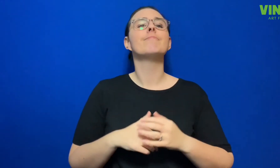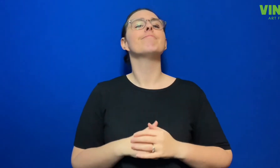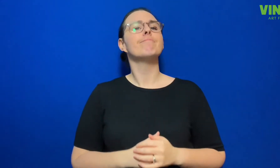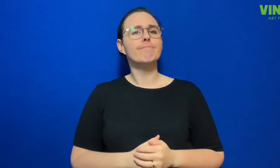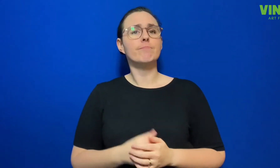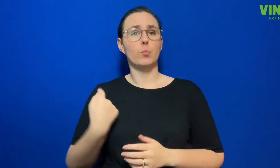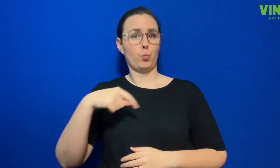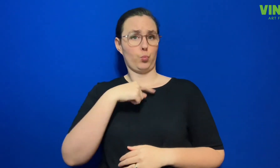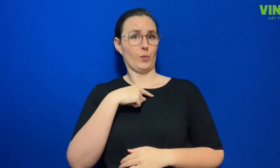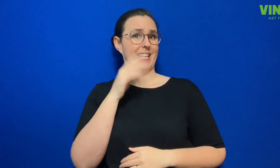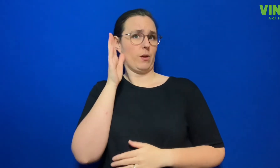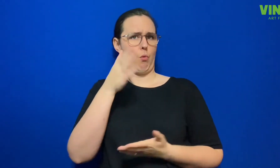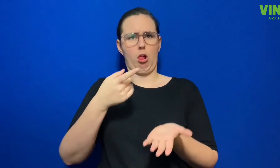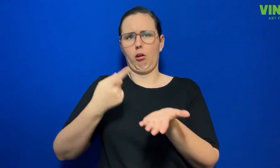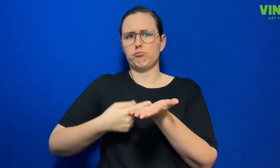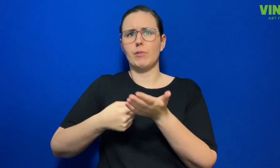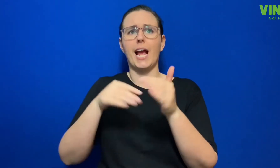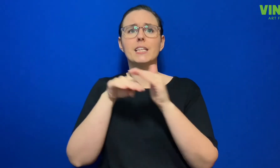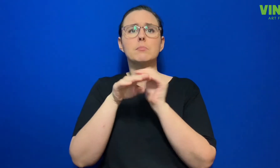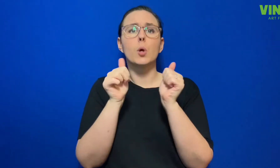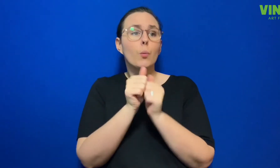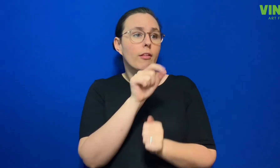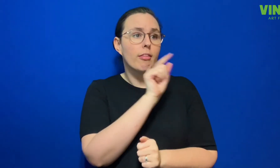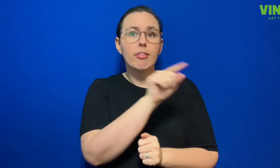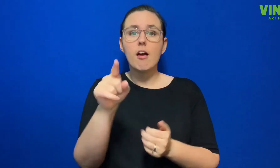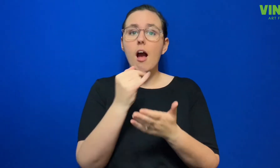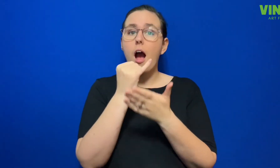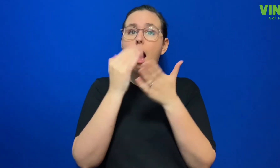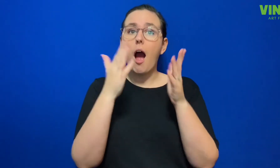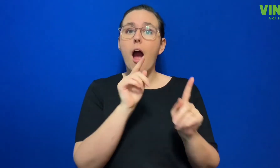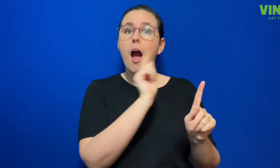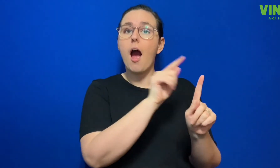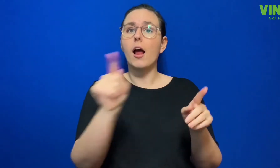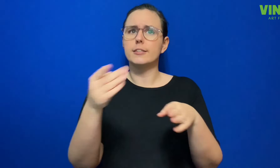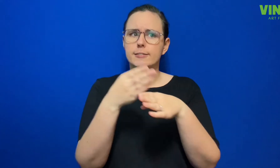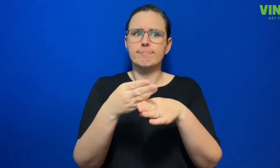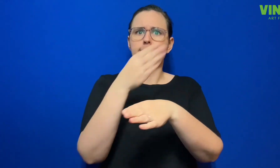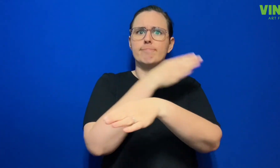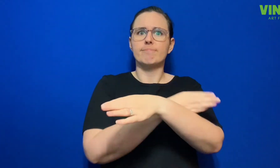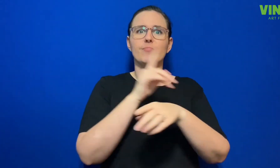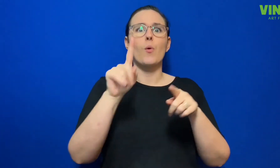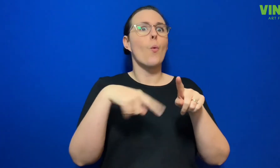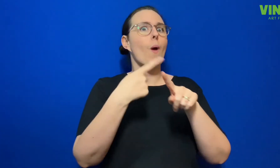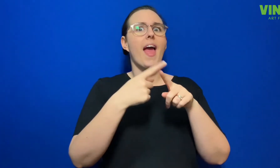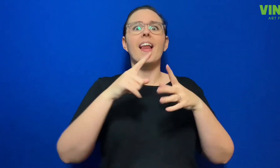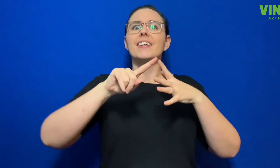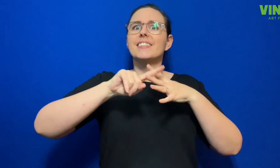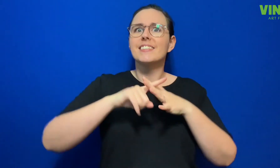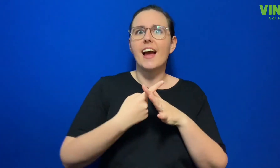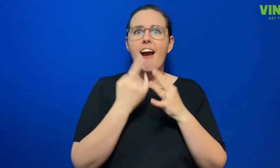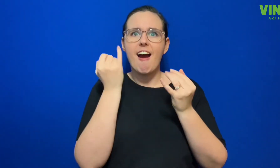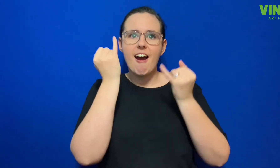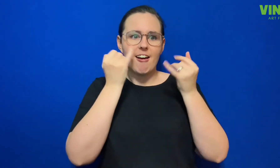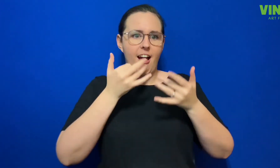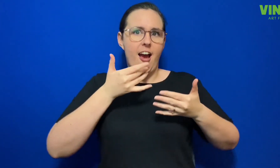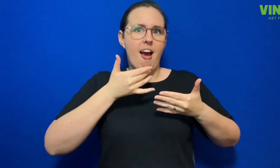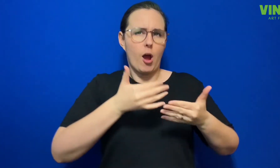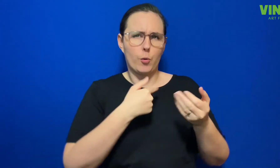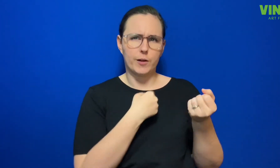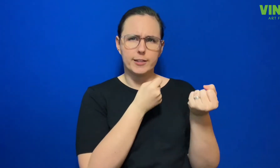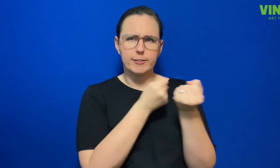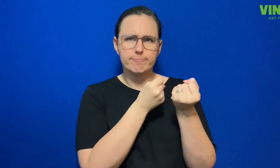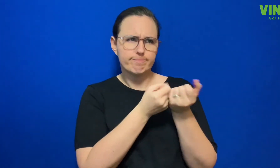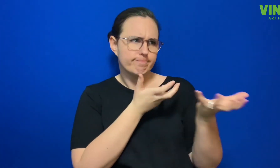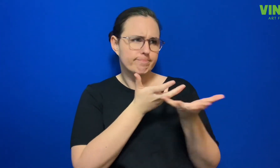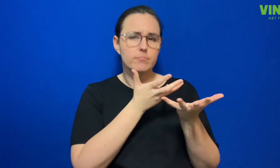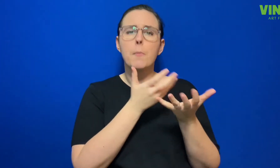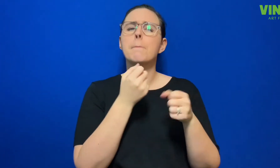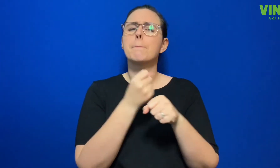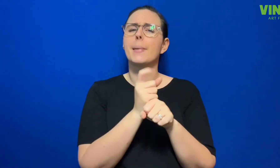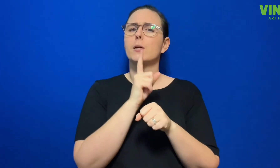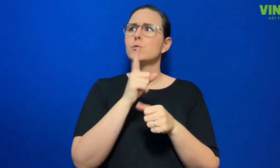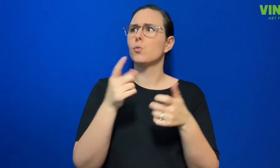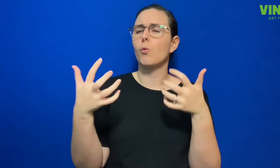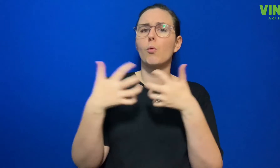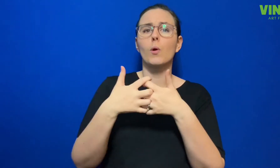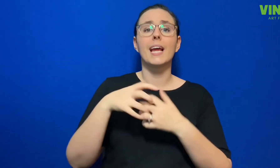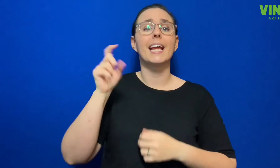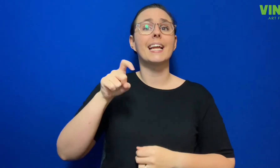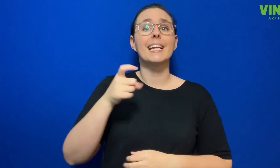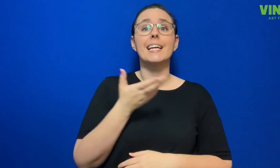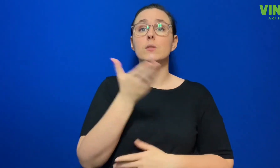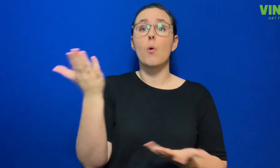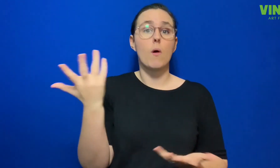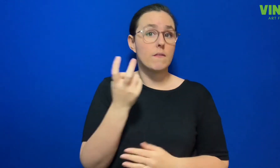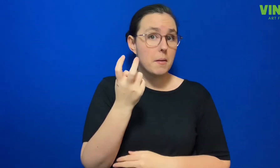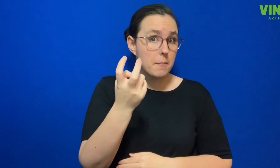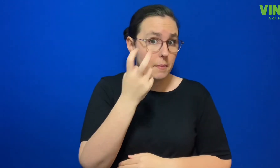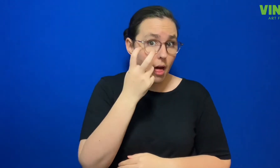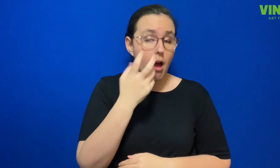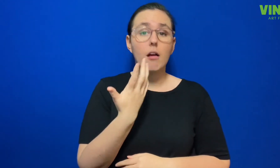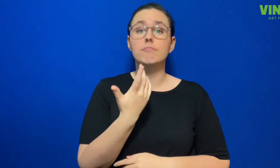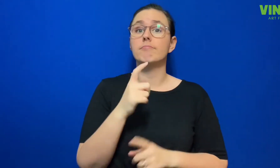We will discuss accessibility with artists early in the curation process to meet the needs of blind,